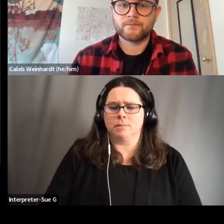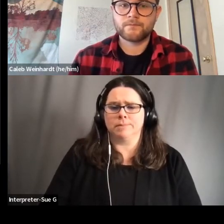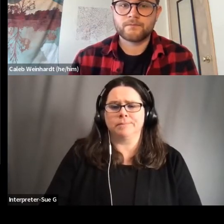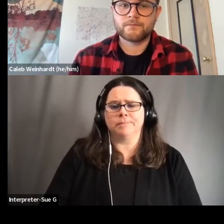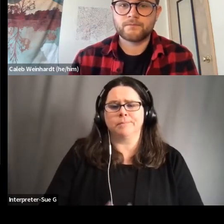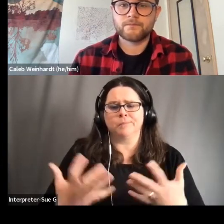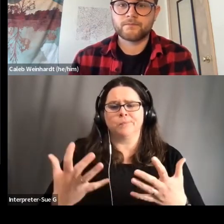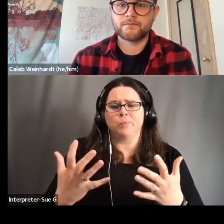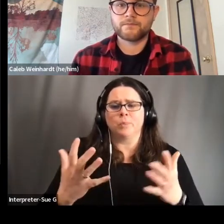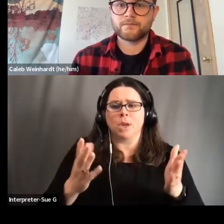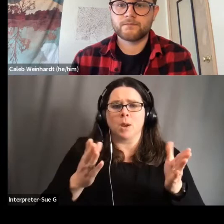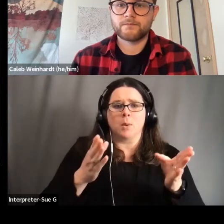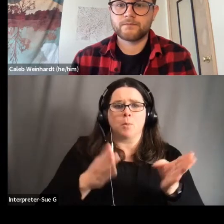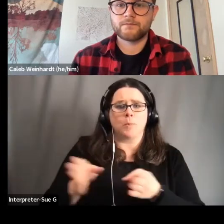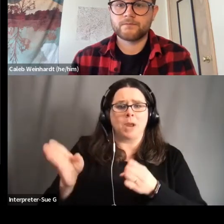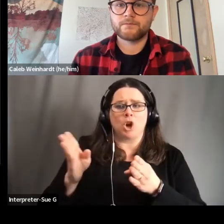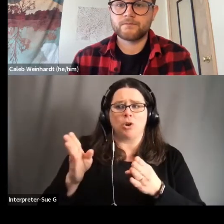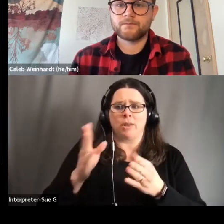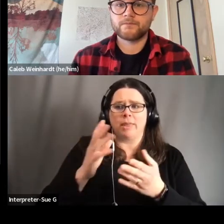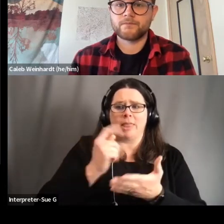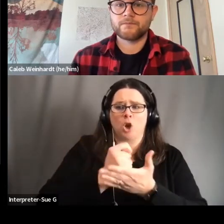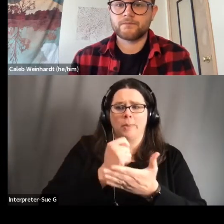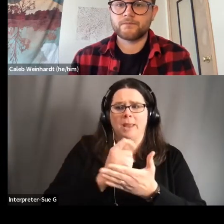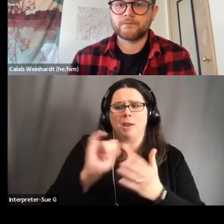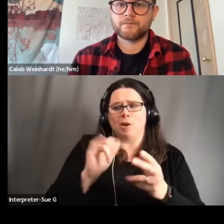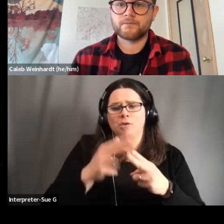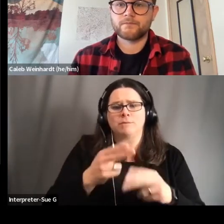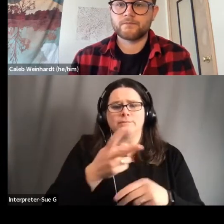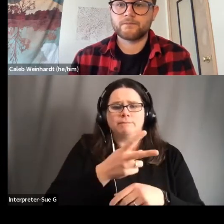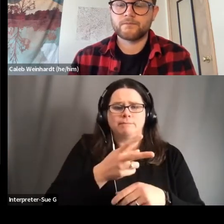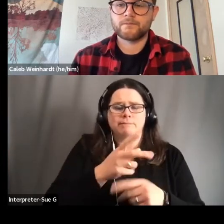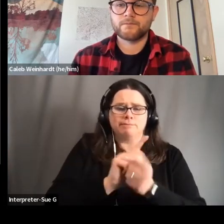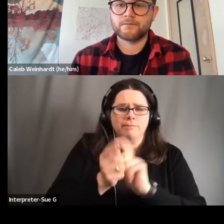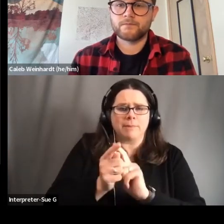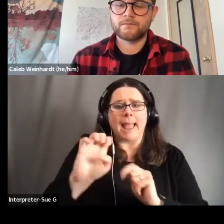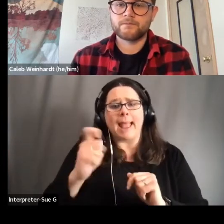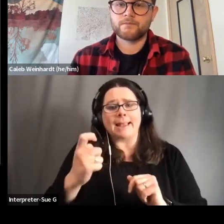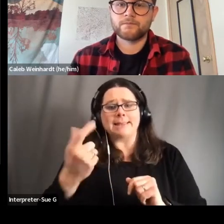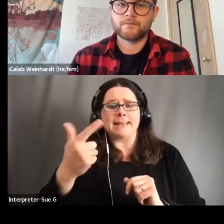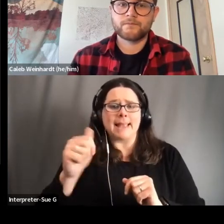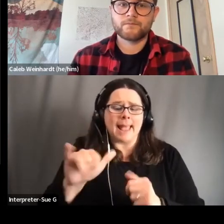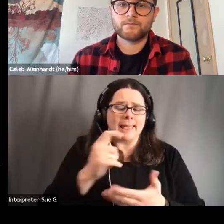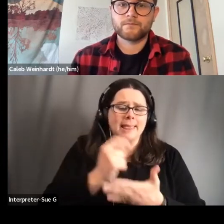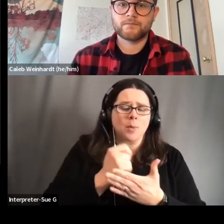So reparative therapy, you might also know it as conversion therapy or ex-gay therapy or sexual orientation change efforts